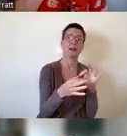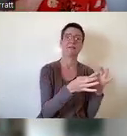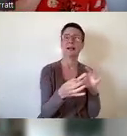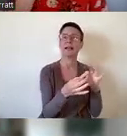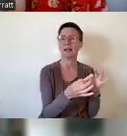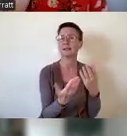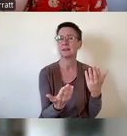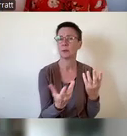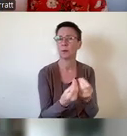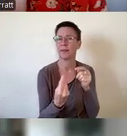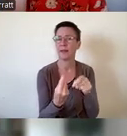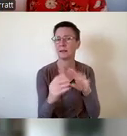If there's no overarching one,